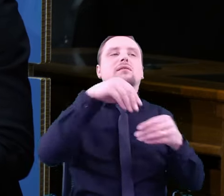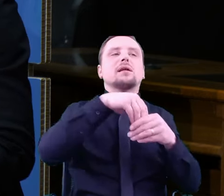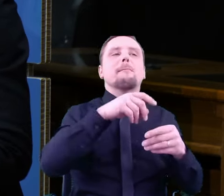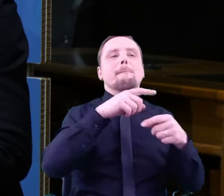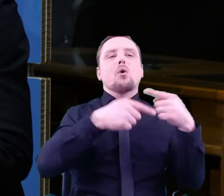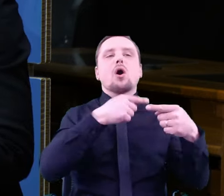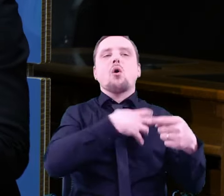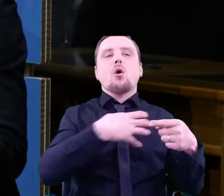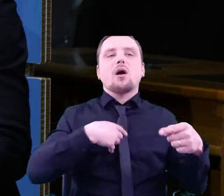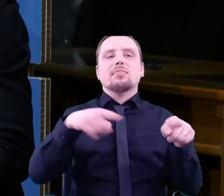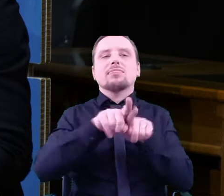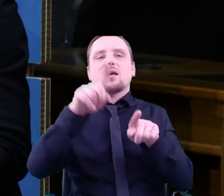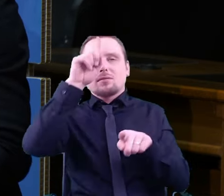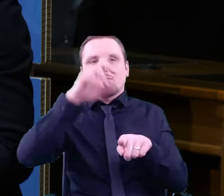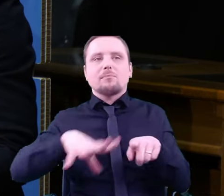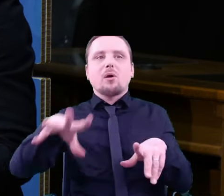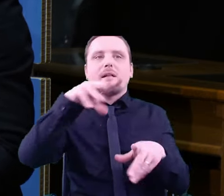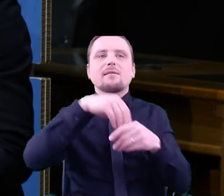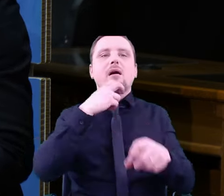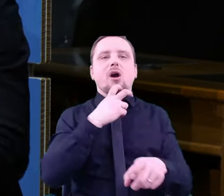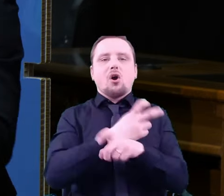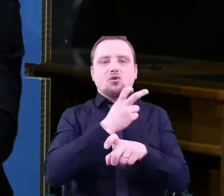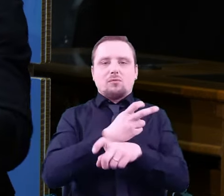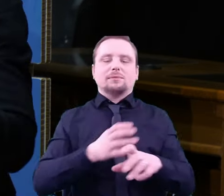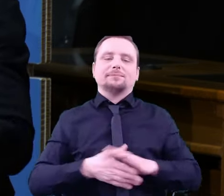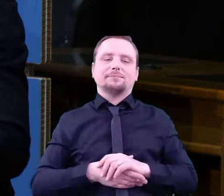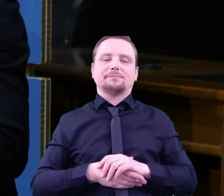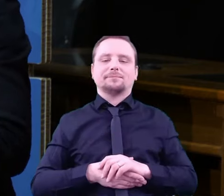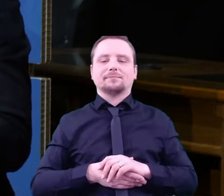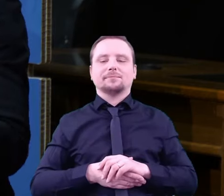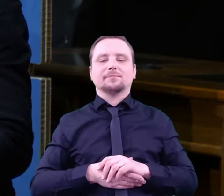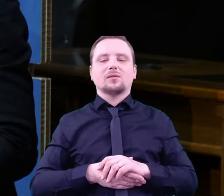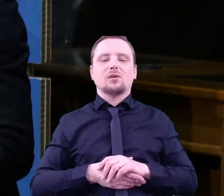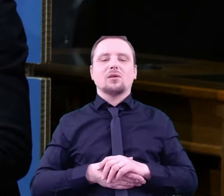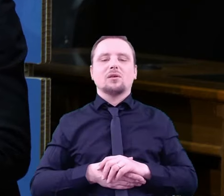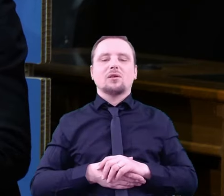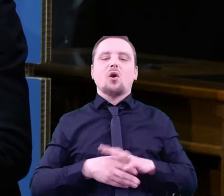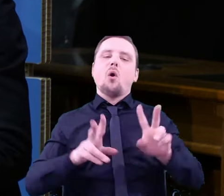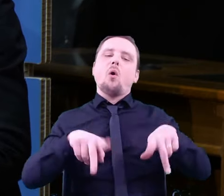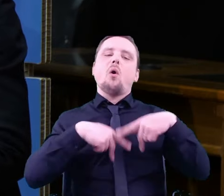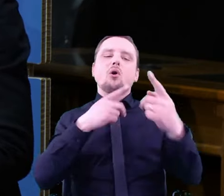that are increasingly being automated and given away for artificial intelligence to control.